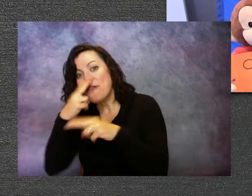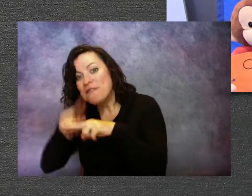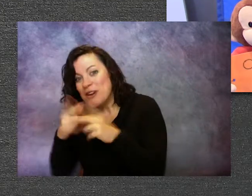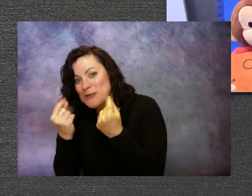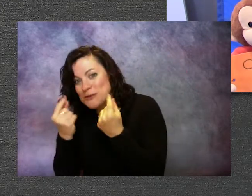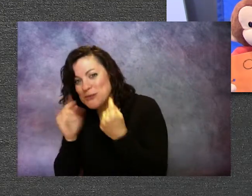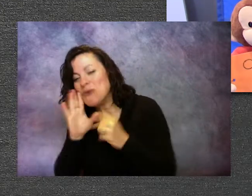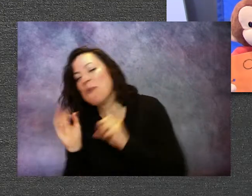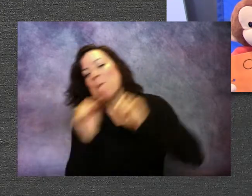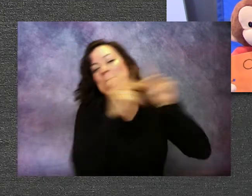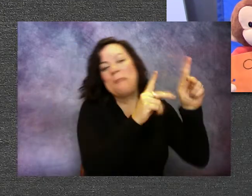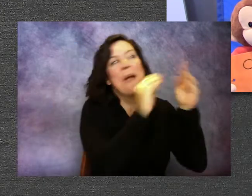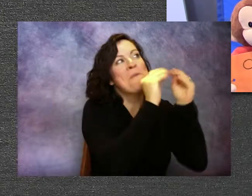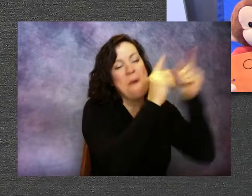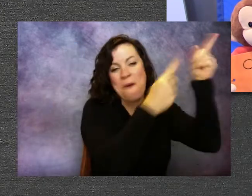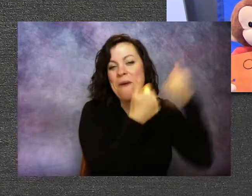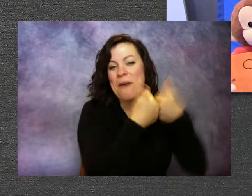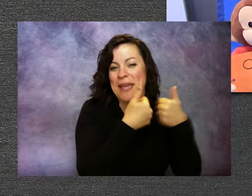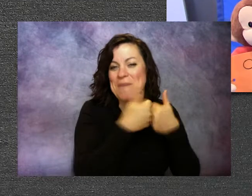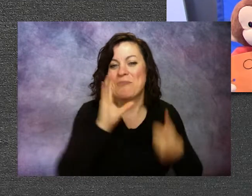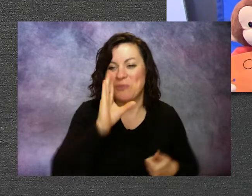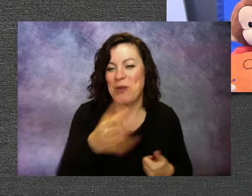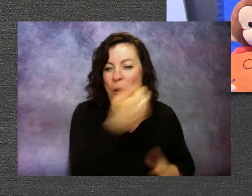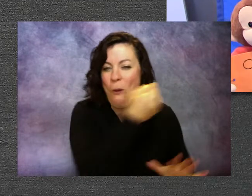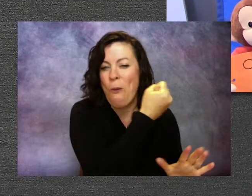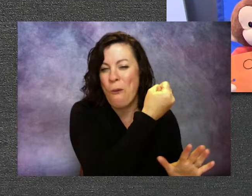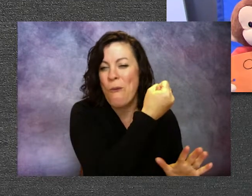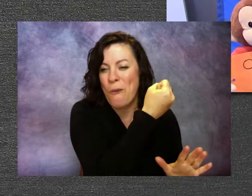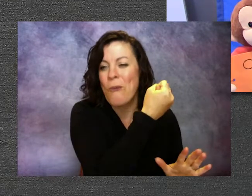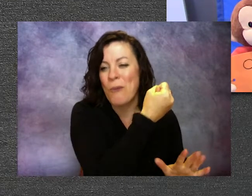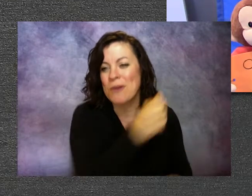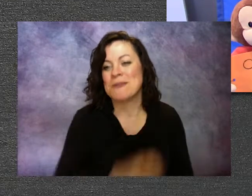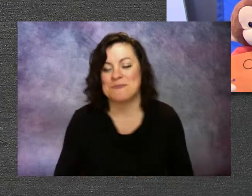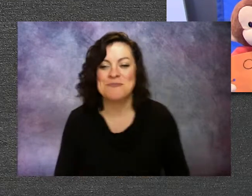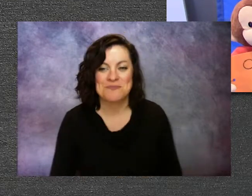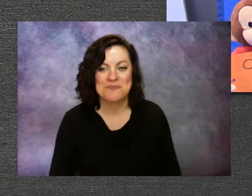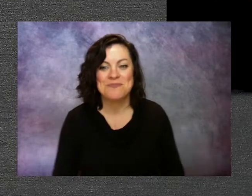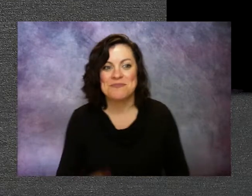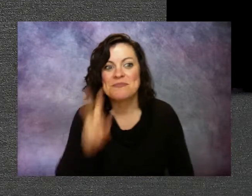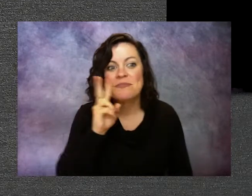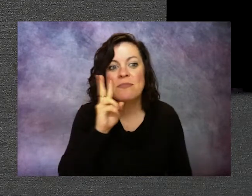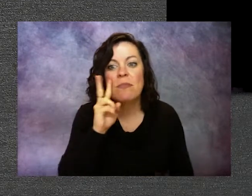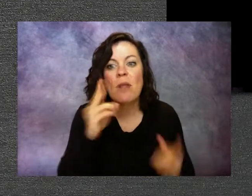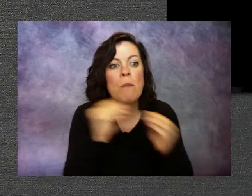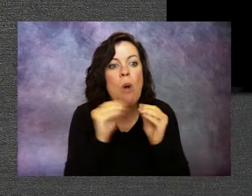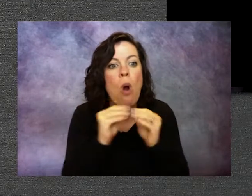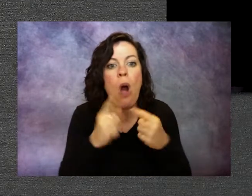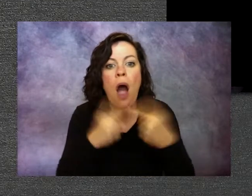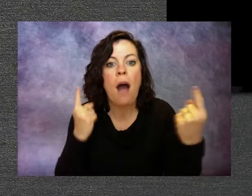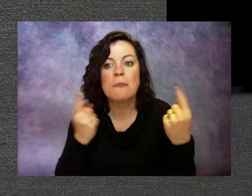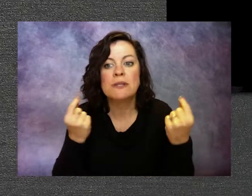that loves to learn about opposites with us. Let's go check her out. Hello, puppy.